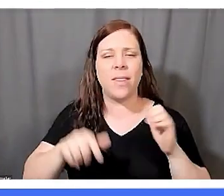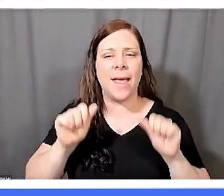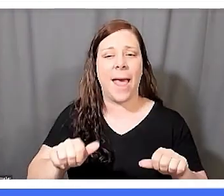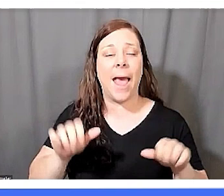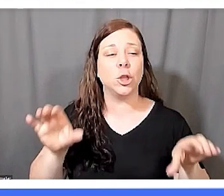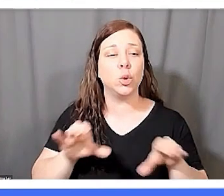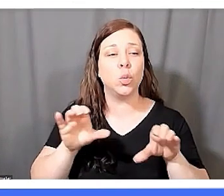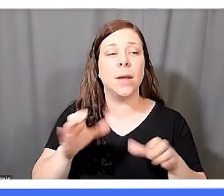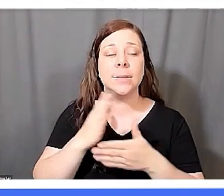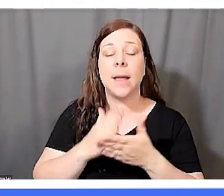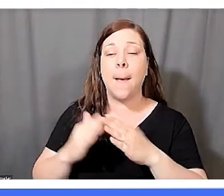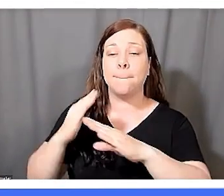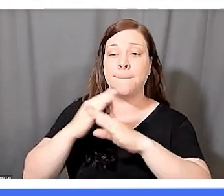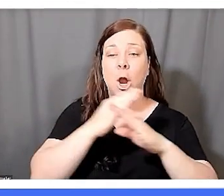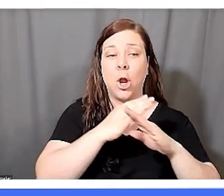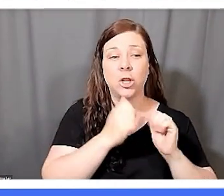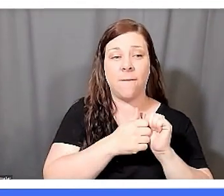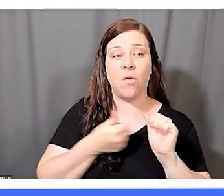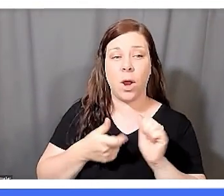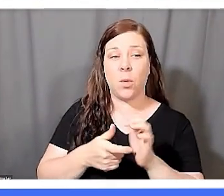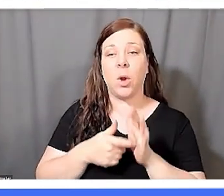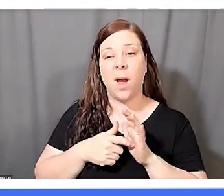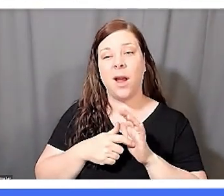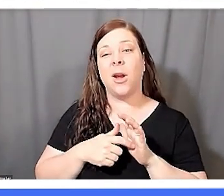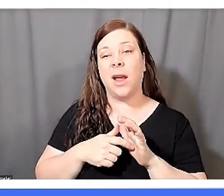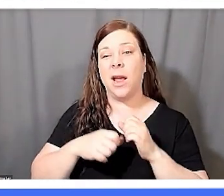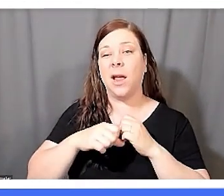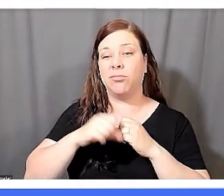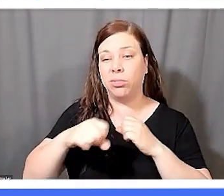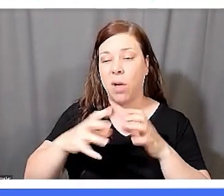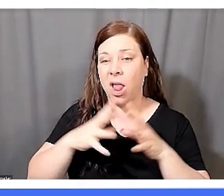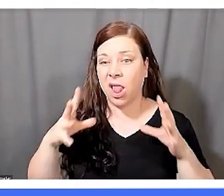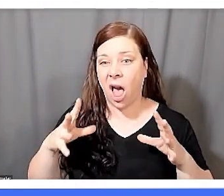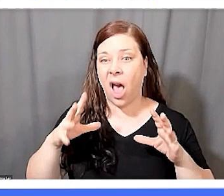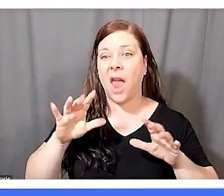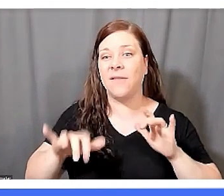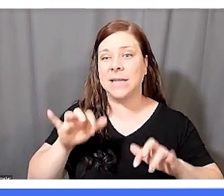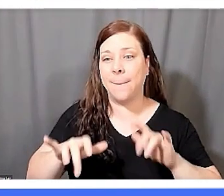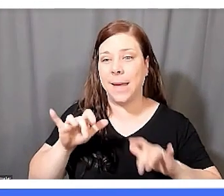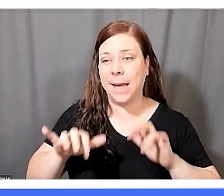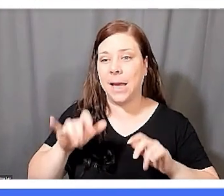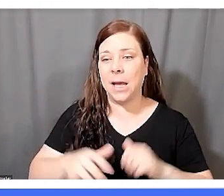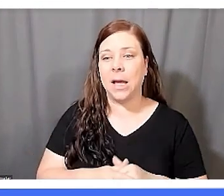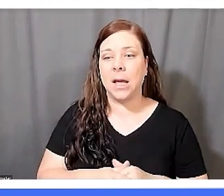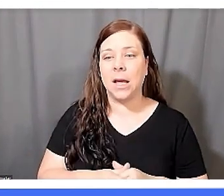we want to avoid requiring extensive typing. If it's not a writing test,